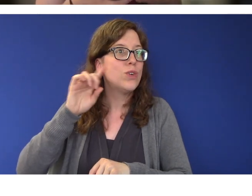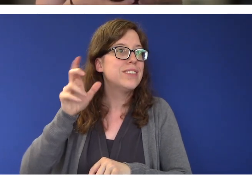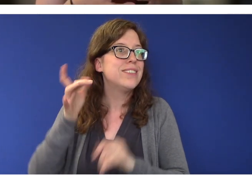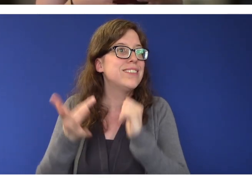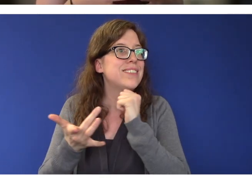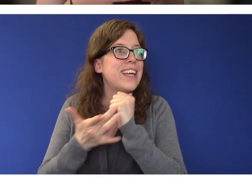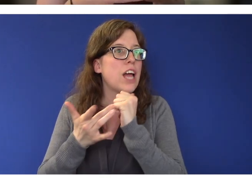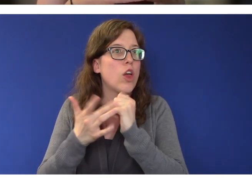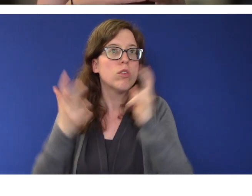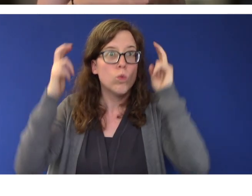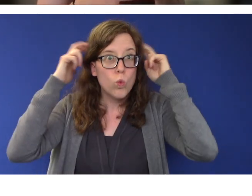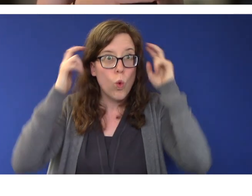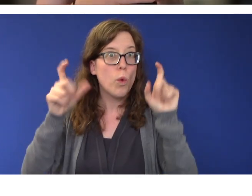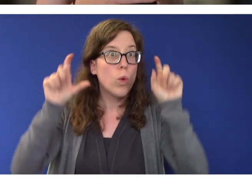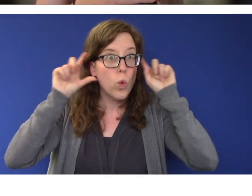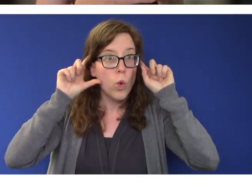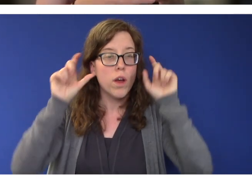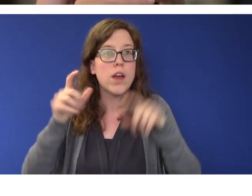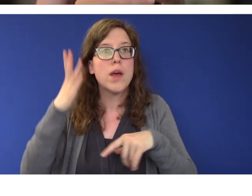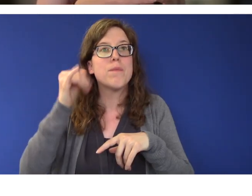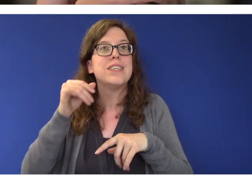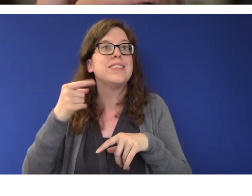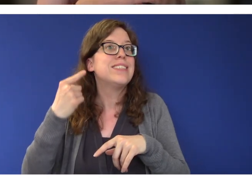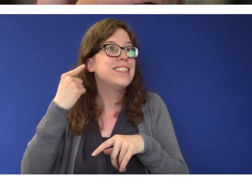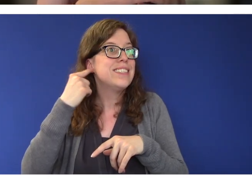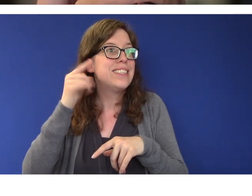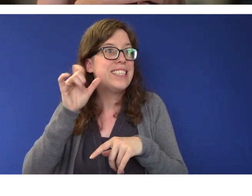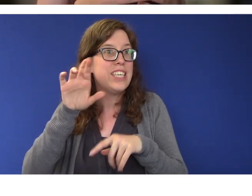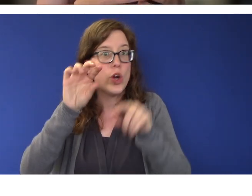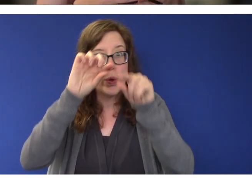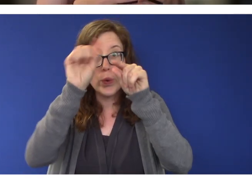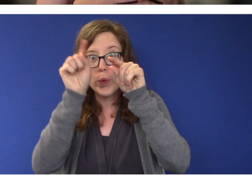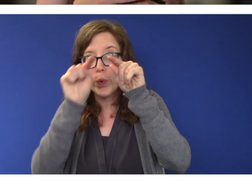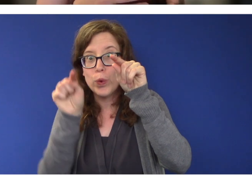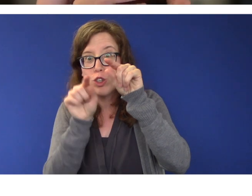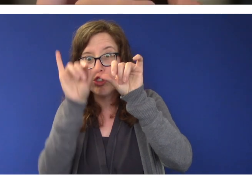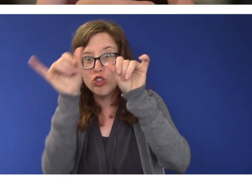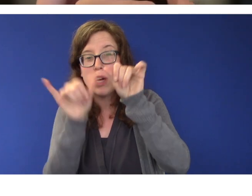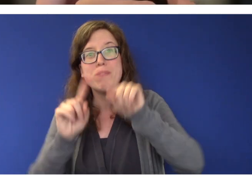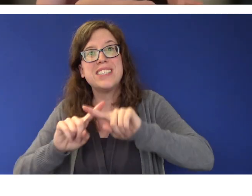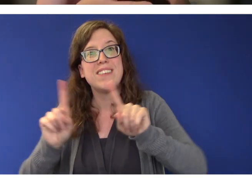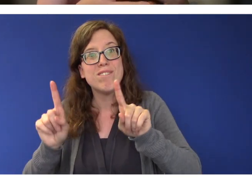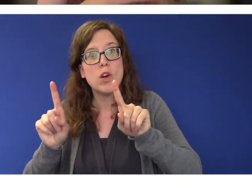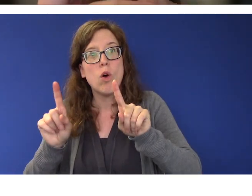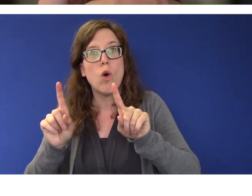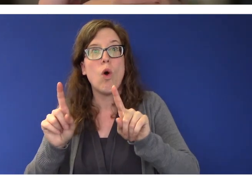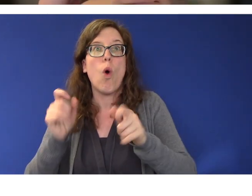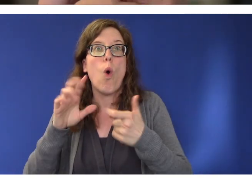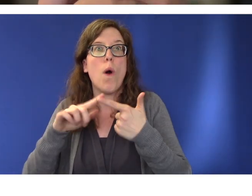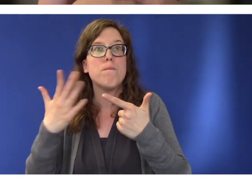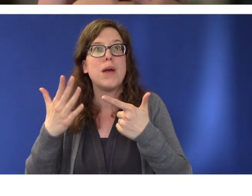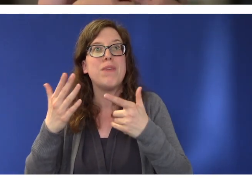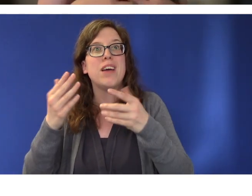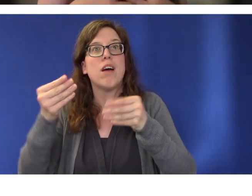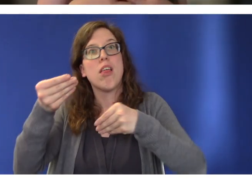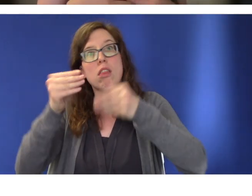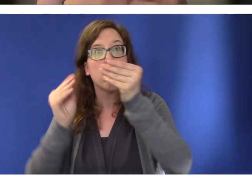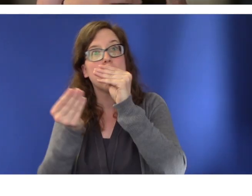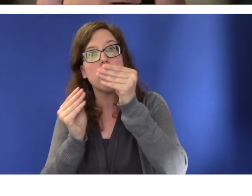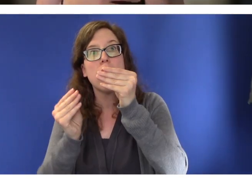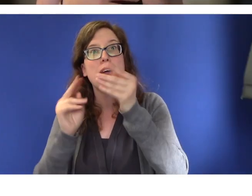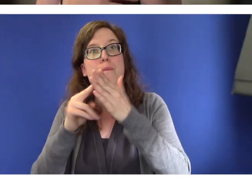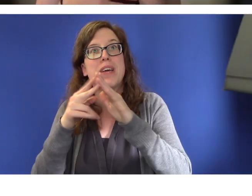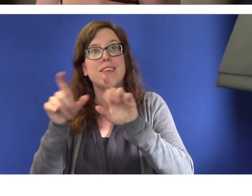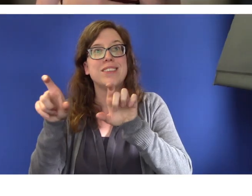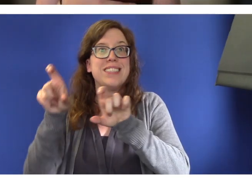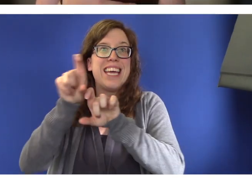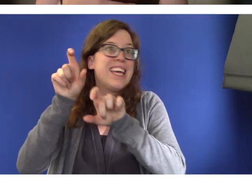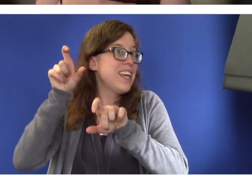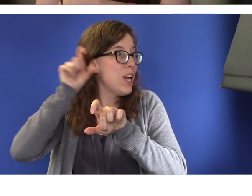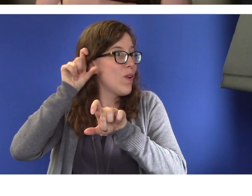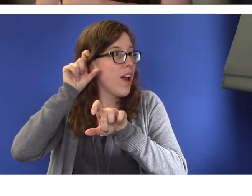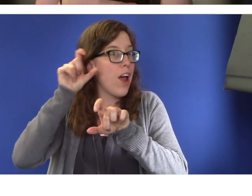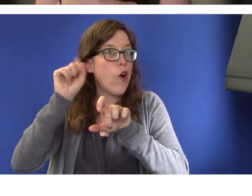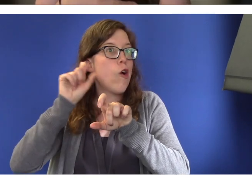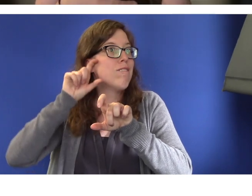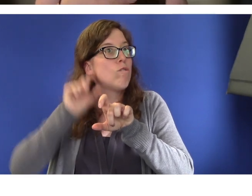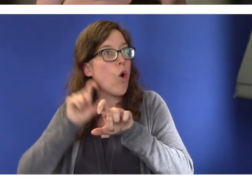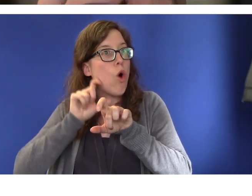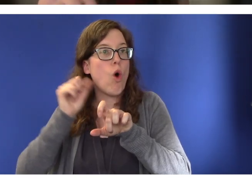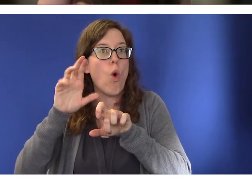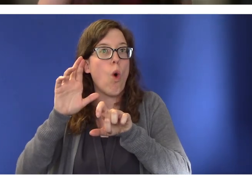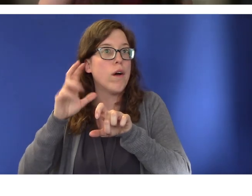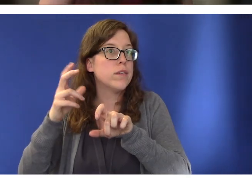ear is not shaped the same way or it's not strong enough to hold a hearing aid or other device.